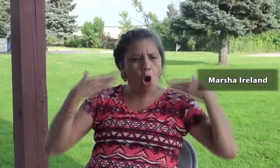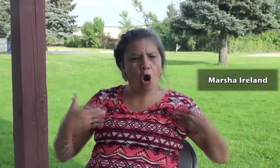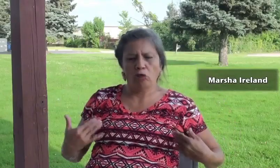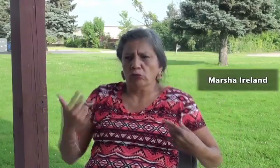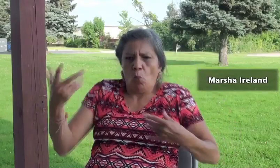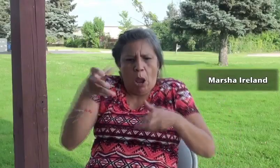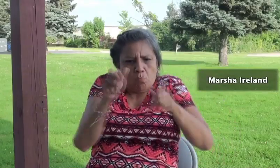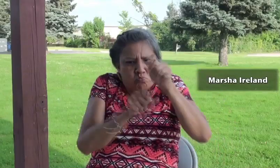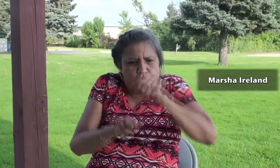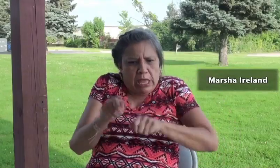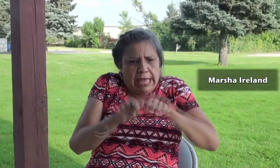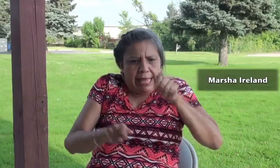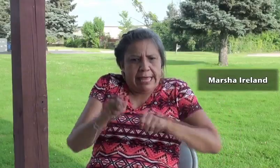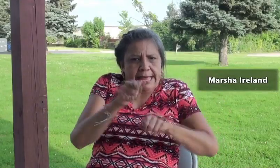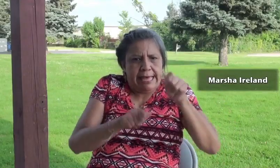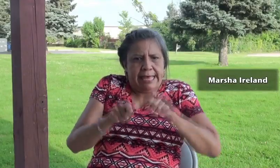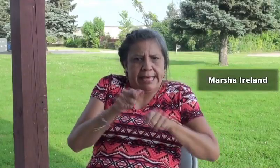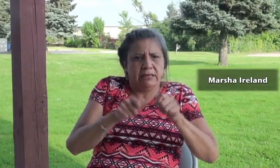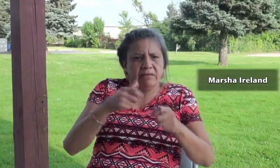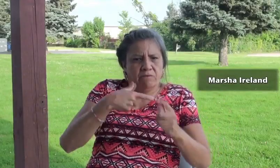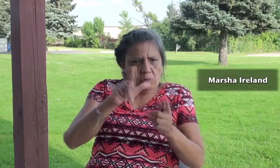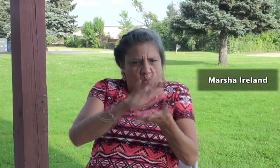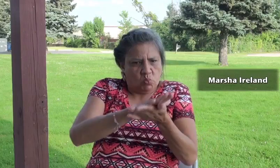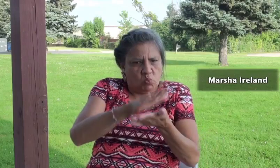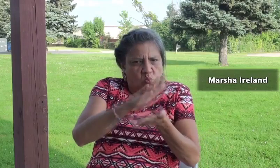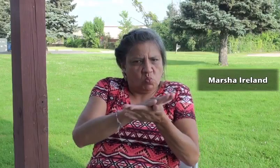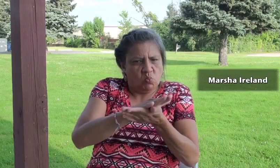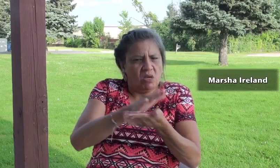Marsha Ireland: I went to school with long braids,